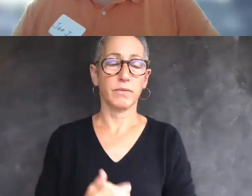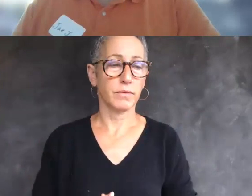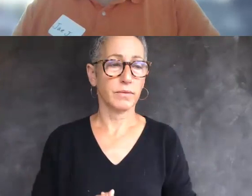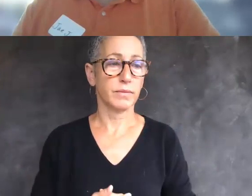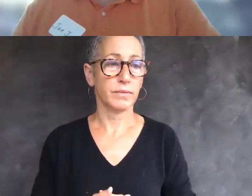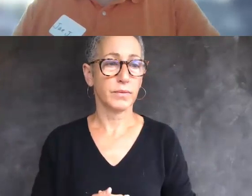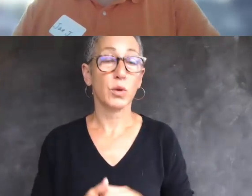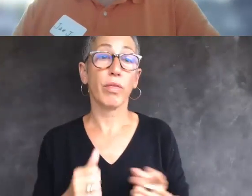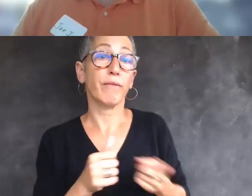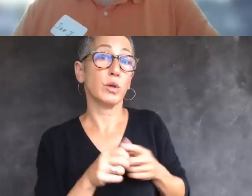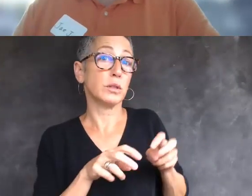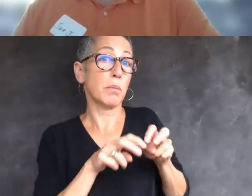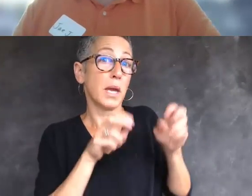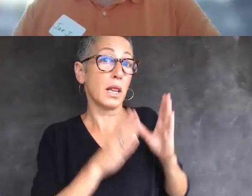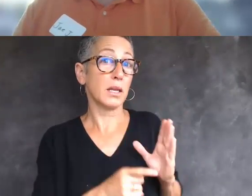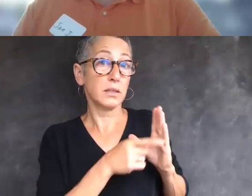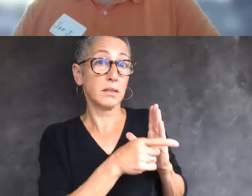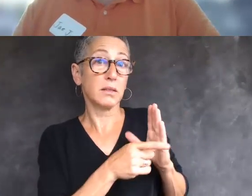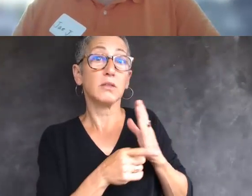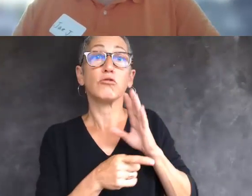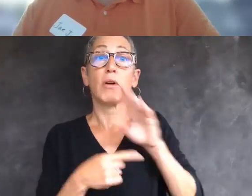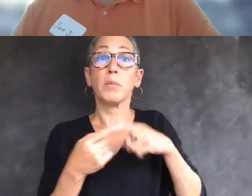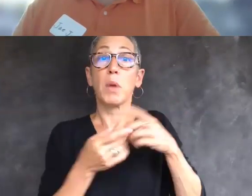around public safety not being a reaction to violence.